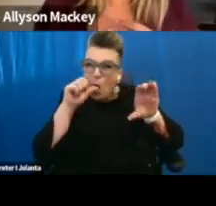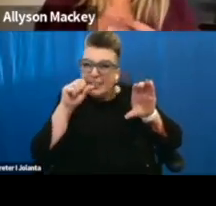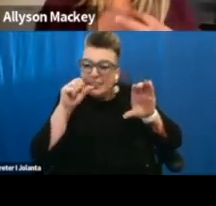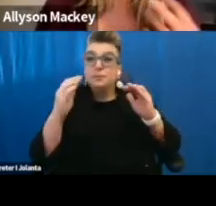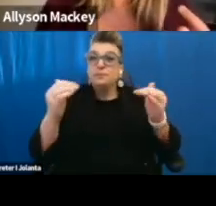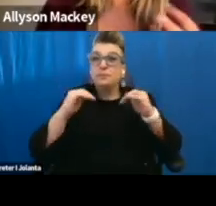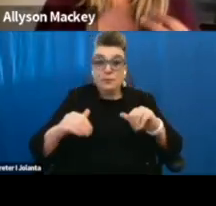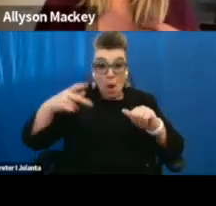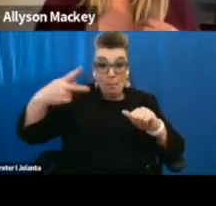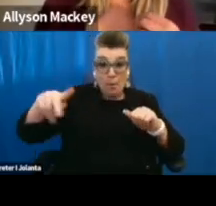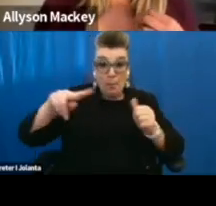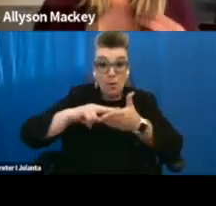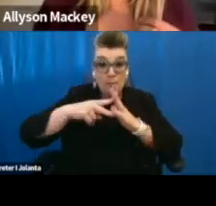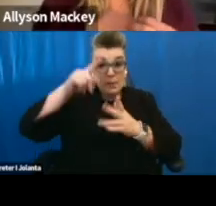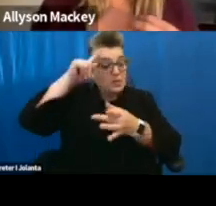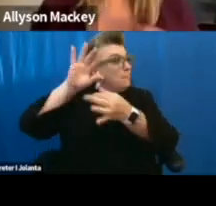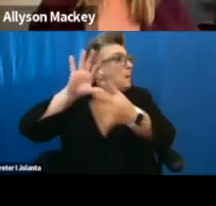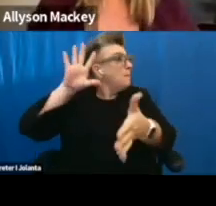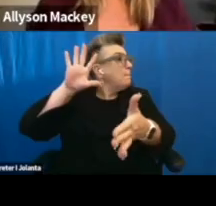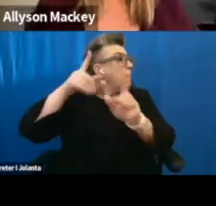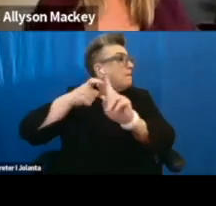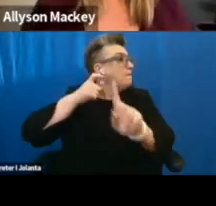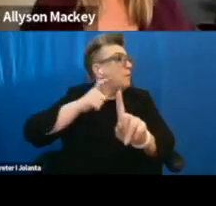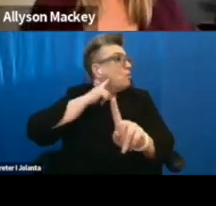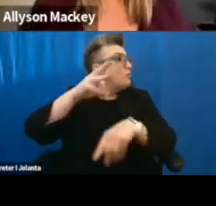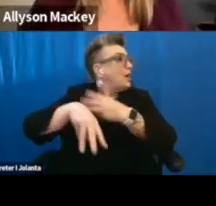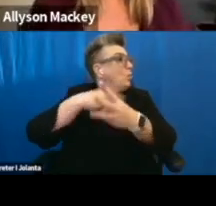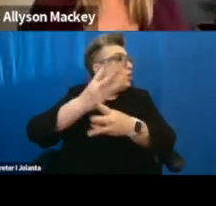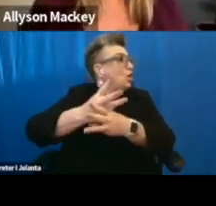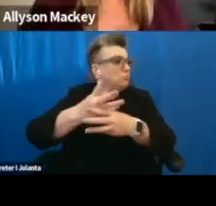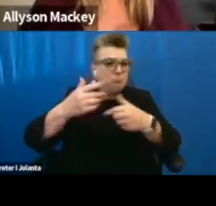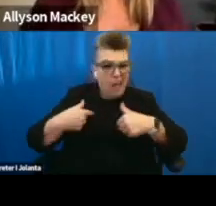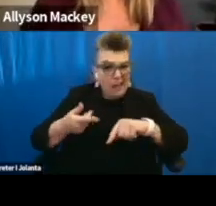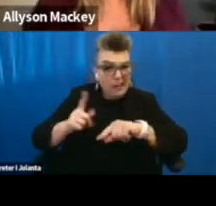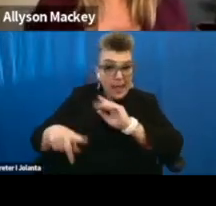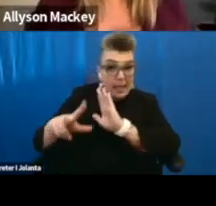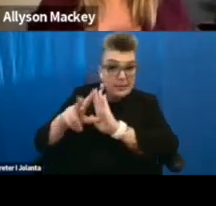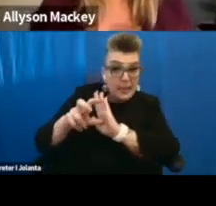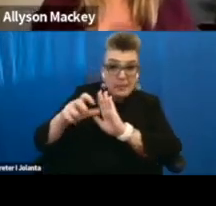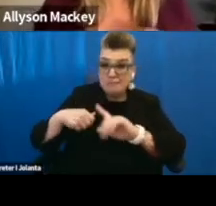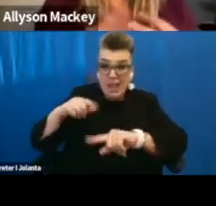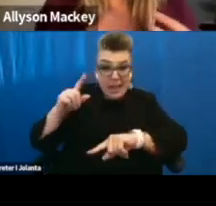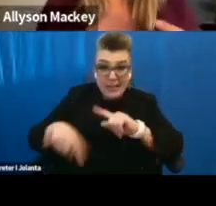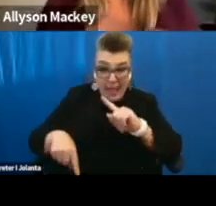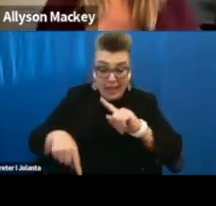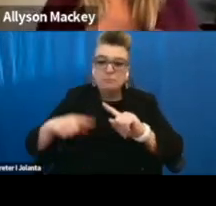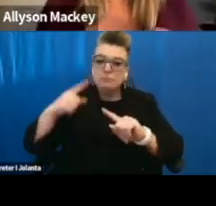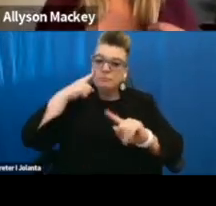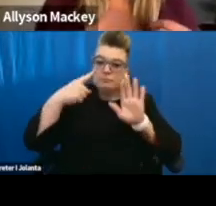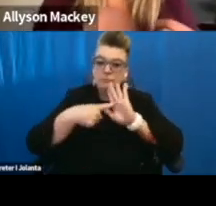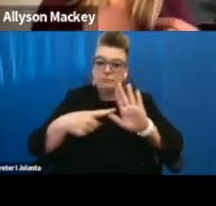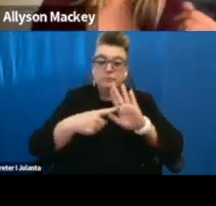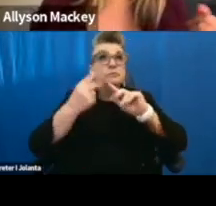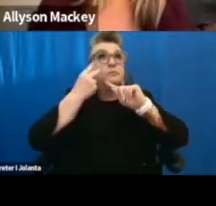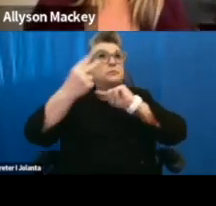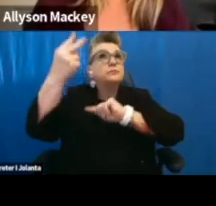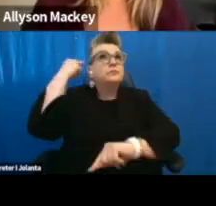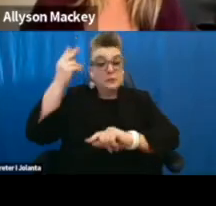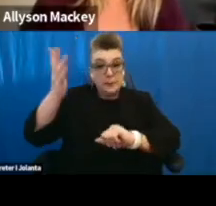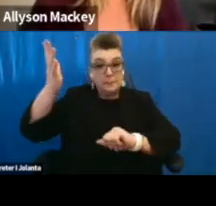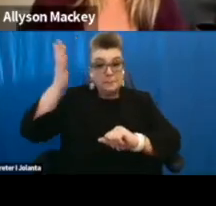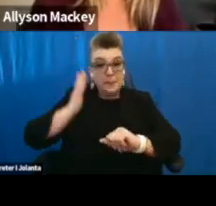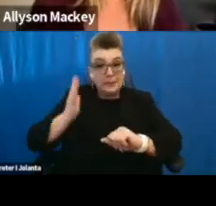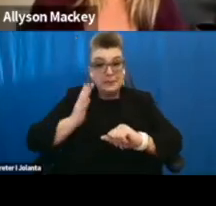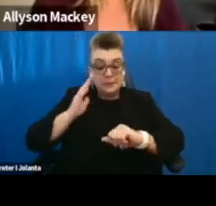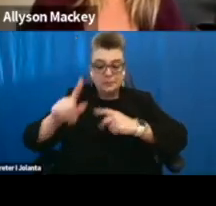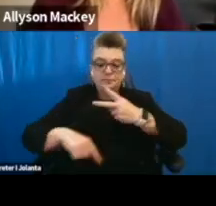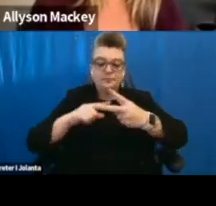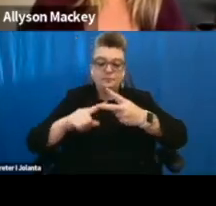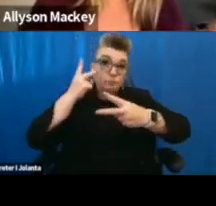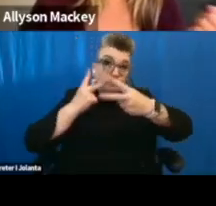that process things that cannot be directly sensed like the past the future the minds of other people